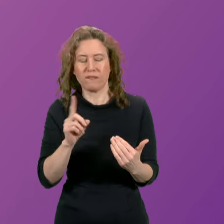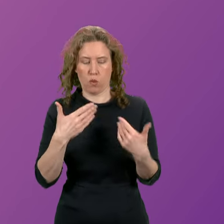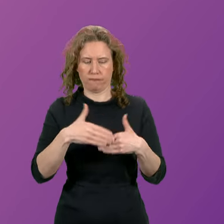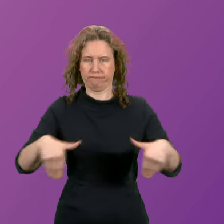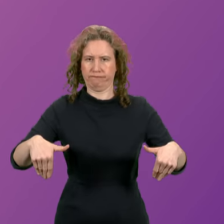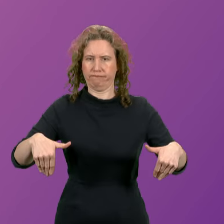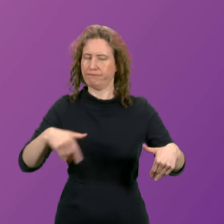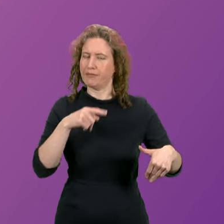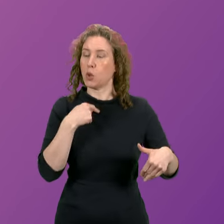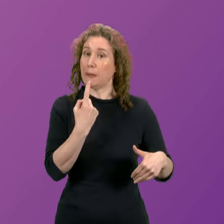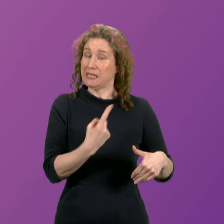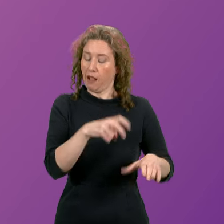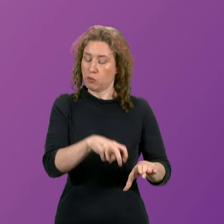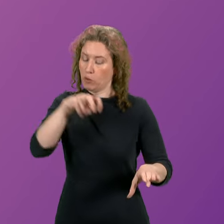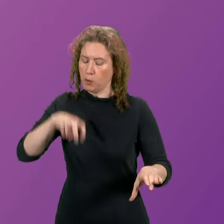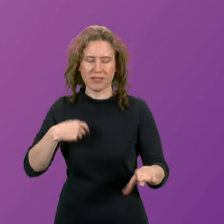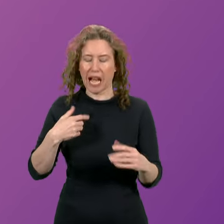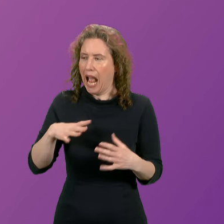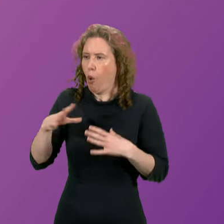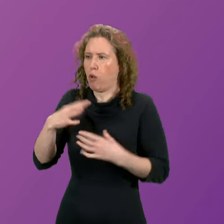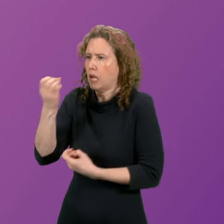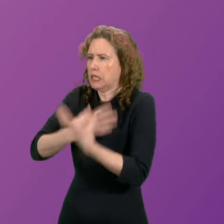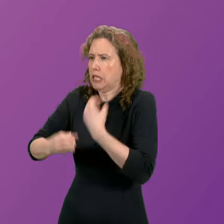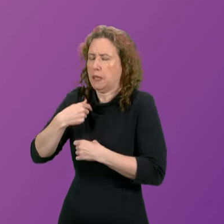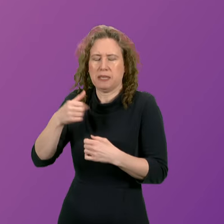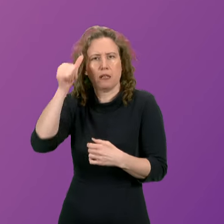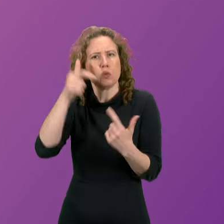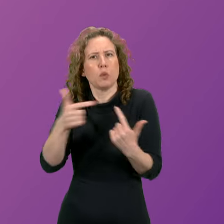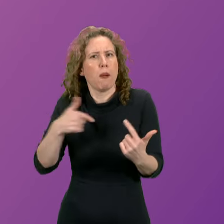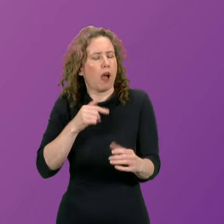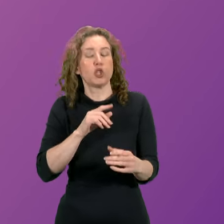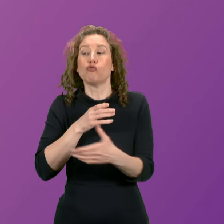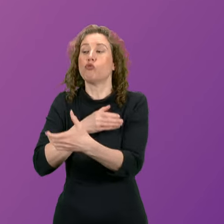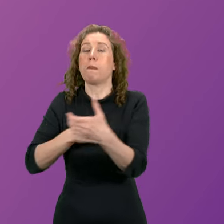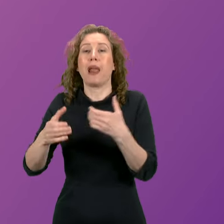so he removed himself from the committee. He was replaced by Oliver Mundell, who has made